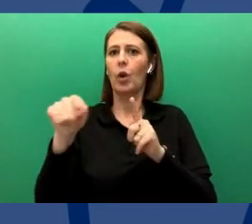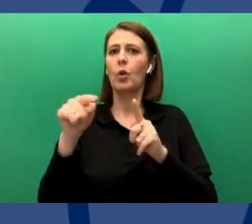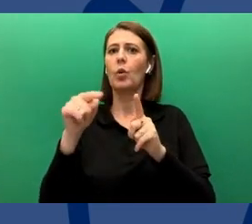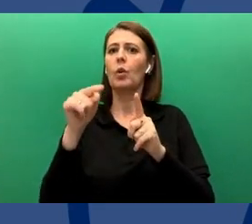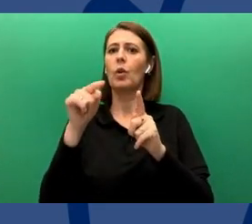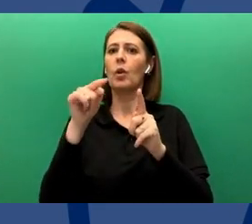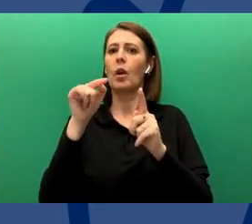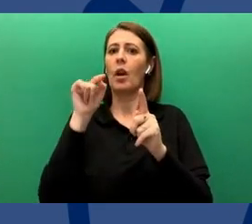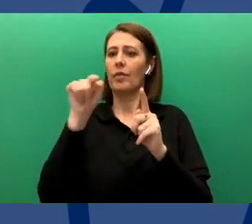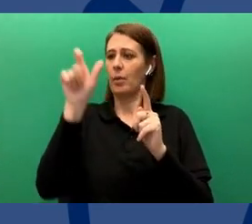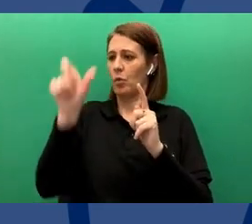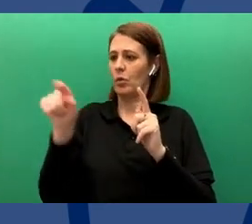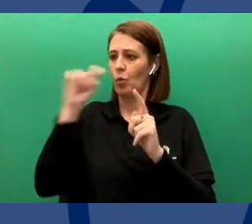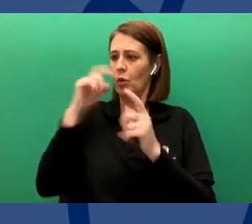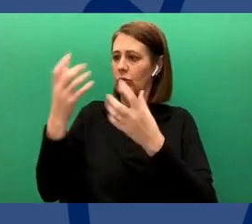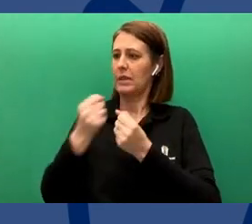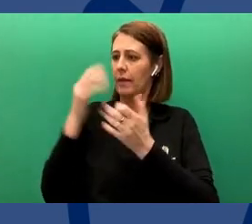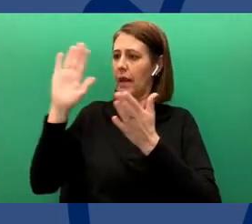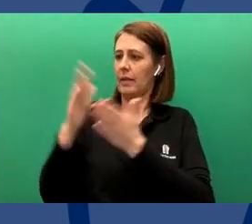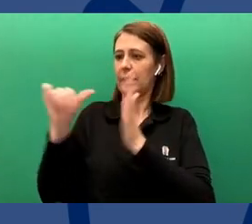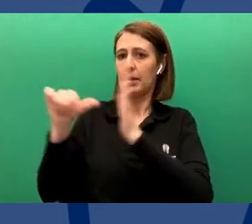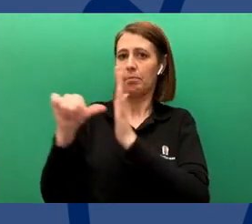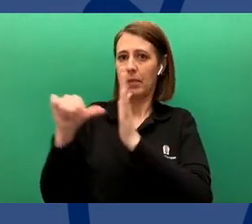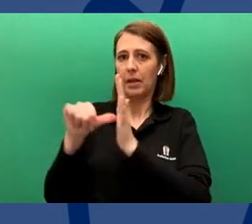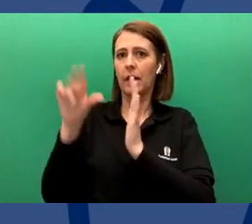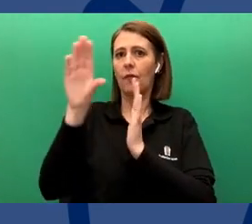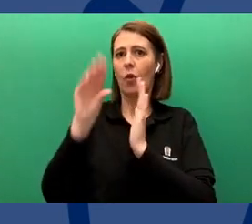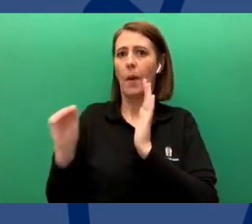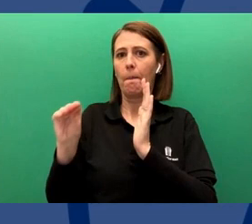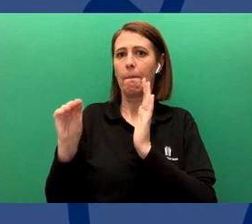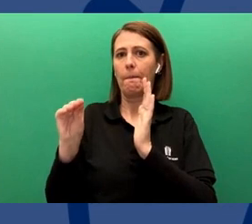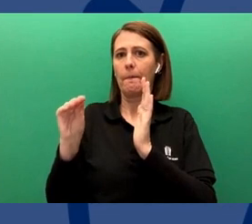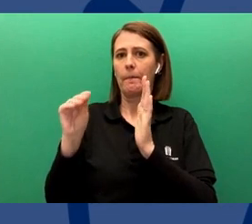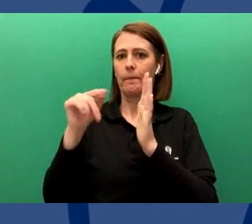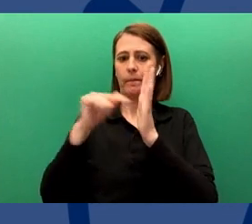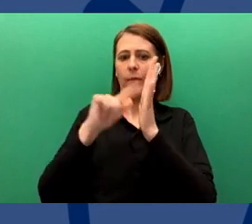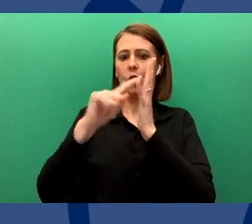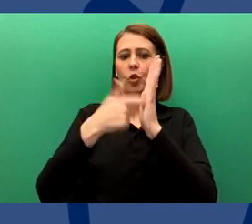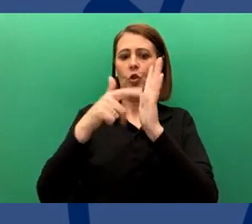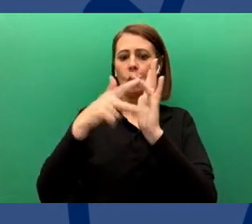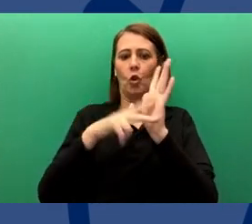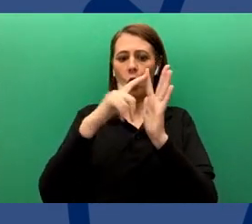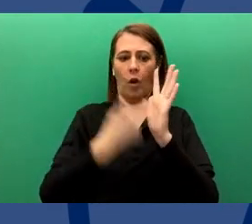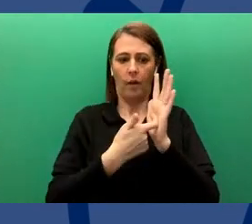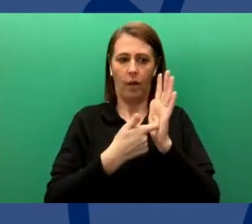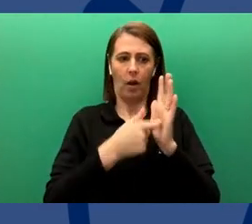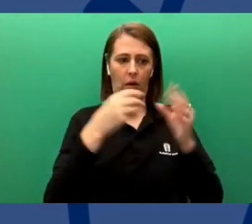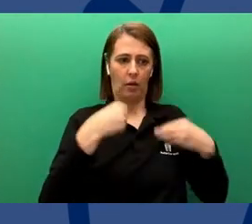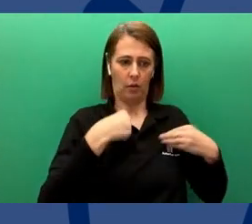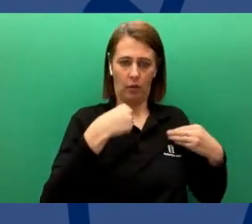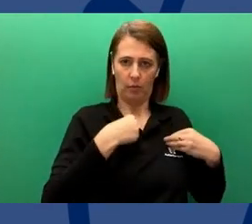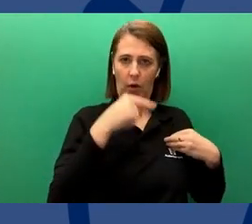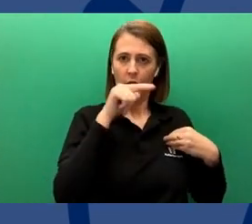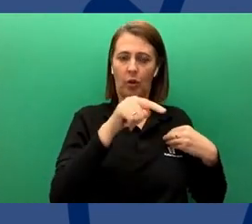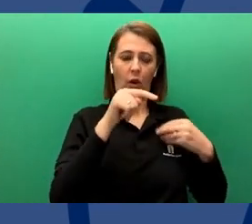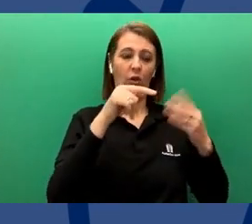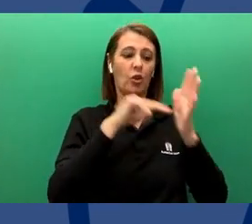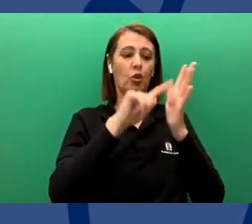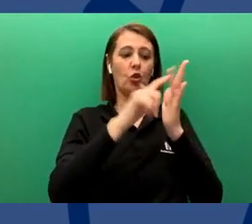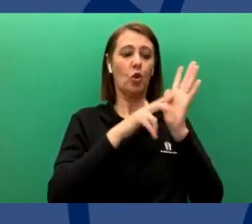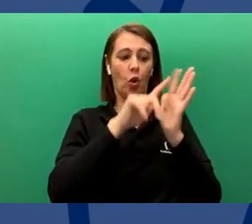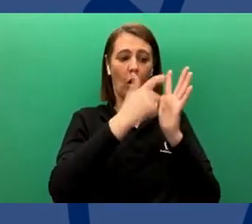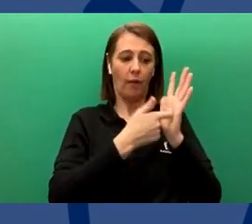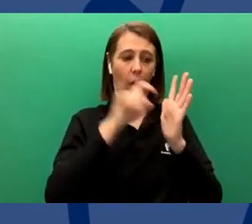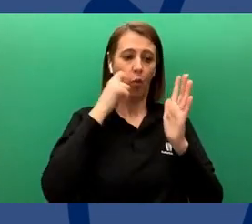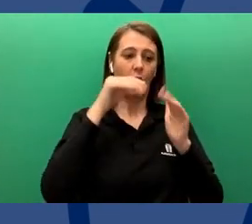from the turnover firm, so its turnover would decline as the ‑ as if the business is suffering